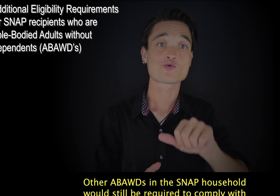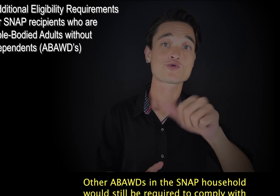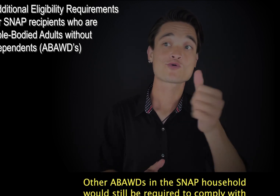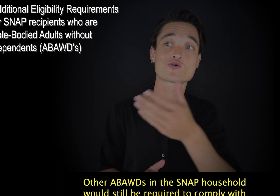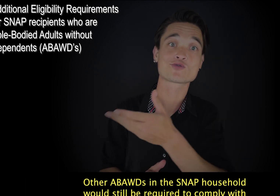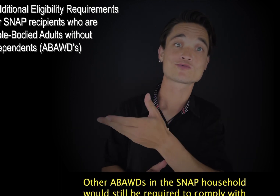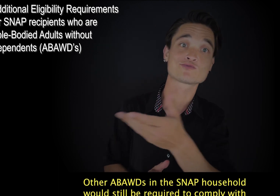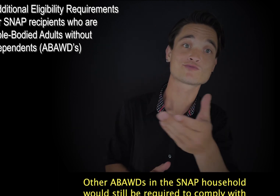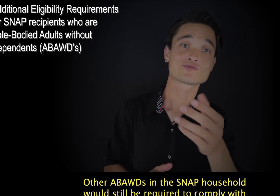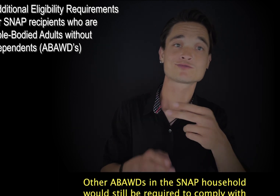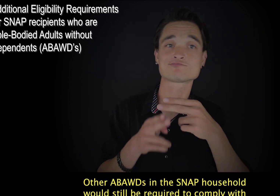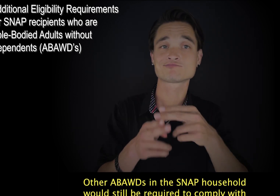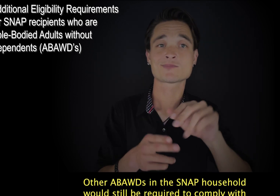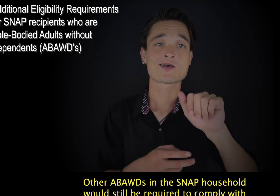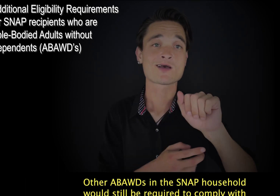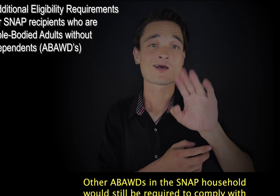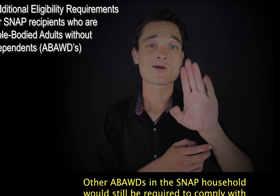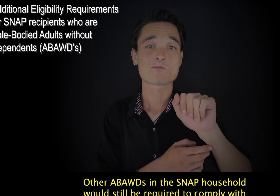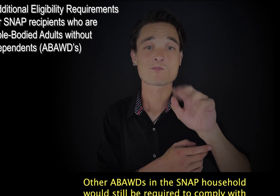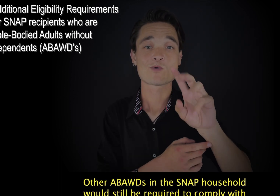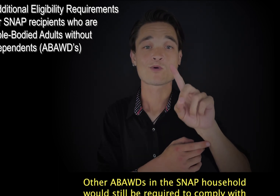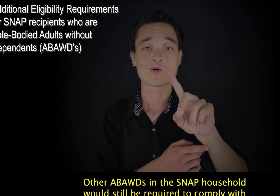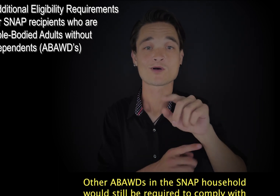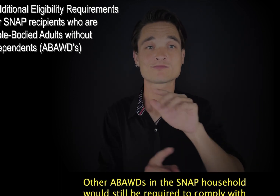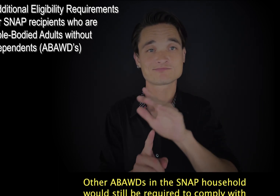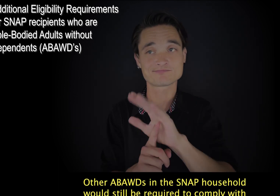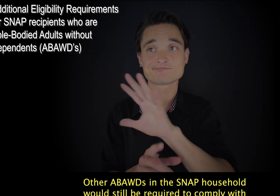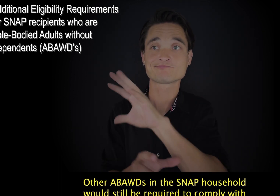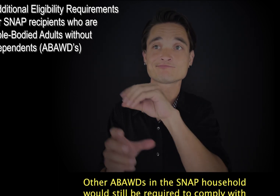Other ABAWDs in the SNAP household would still be required to comply with